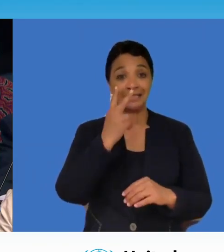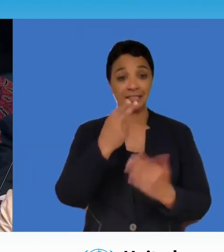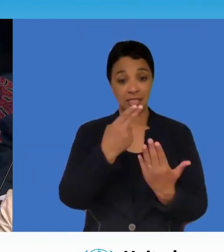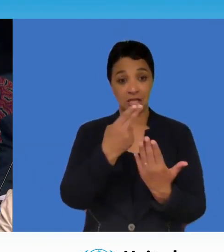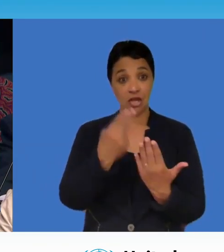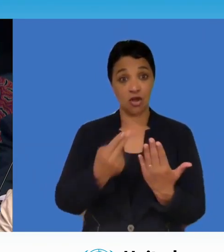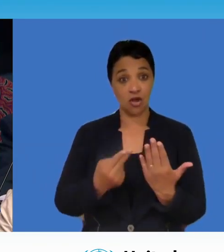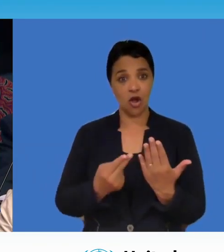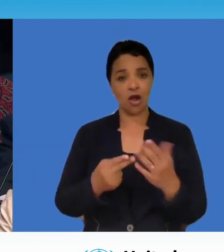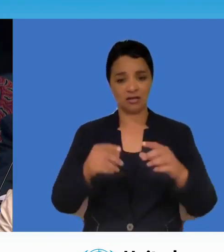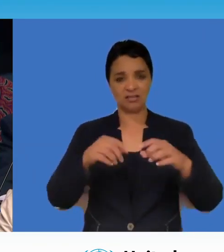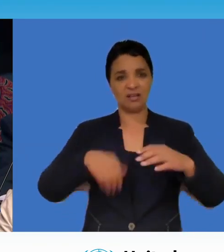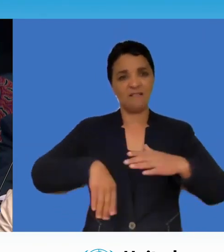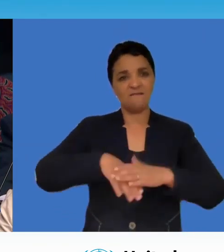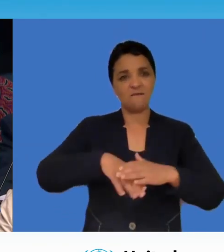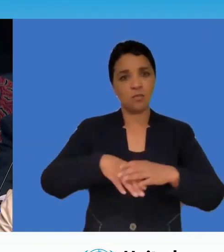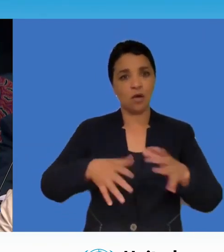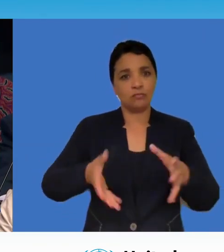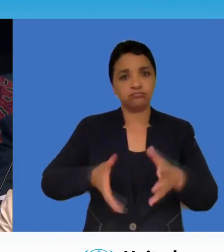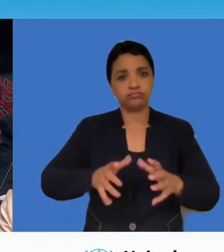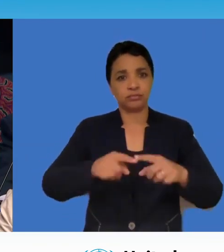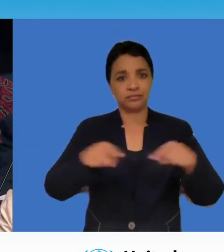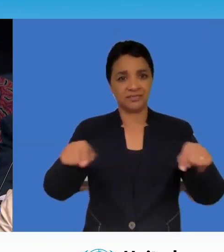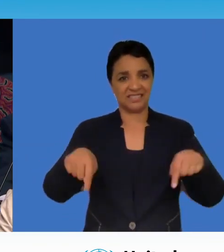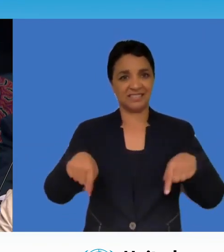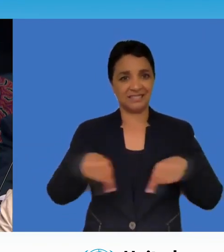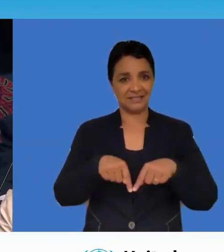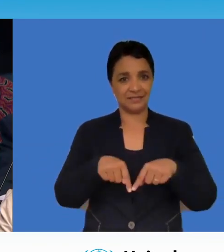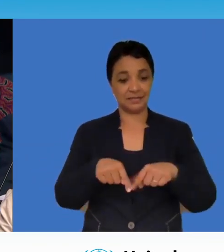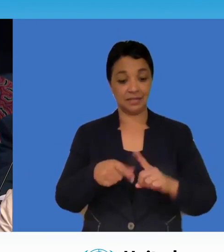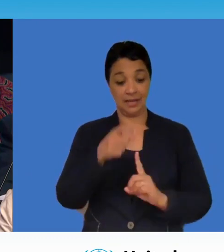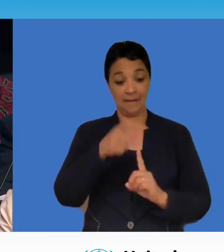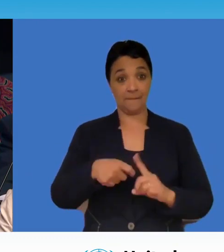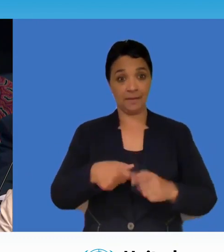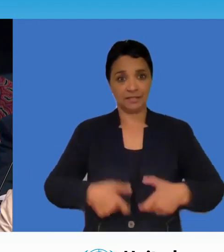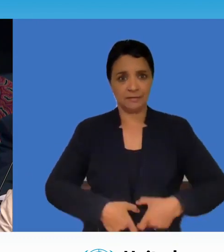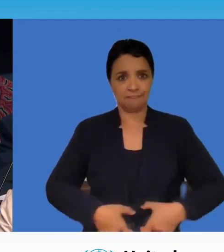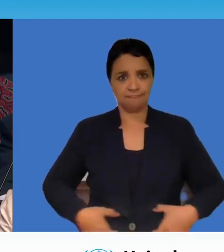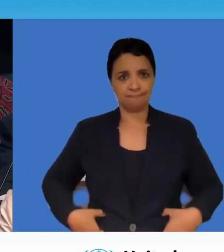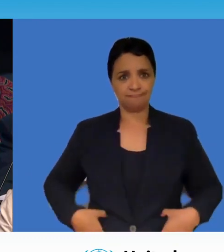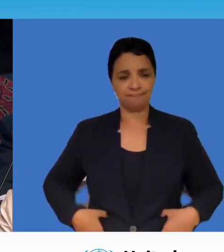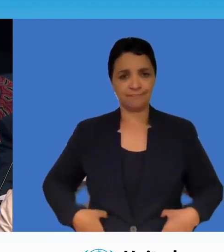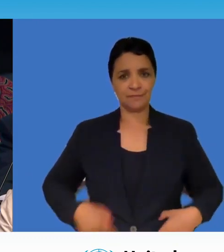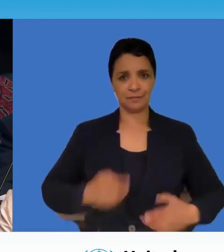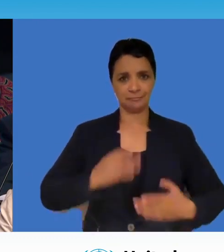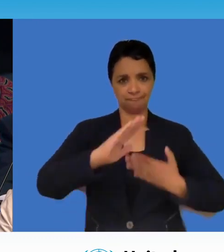and a symbol representing a person with a black belt to show his martial arts this is connected